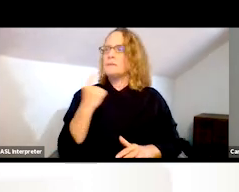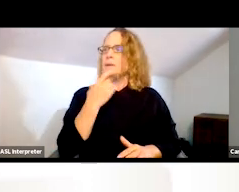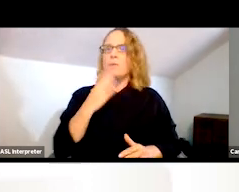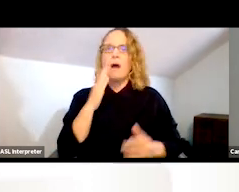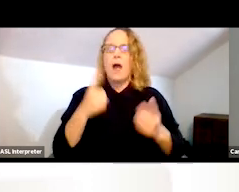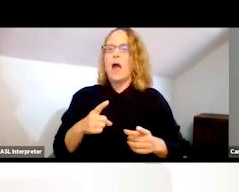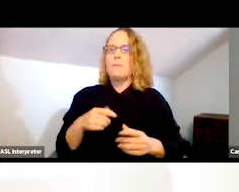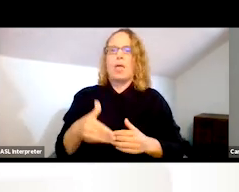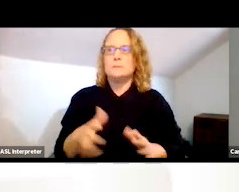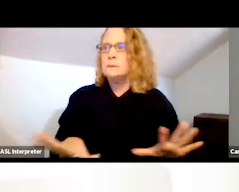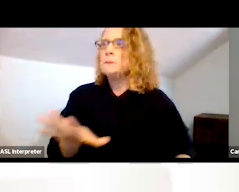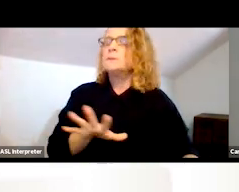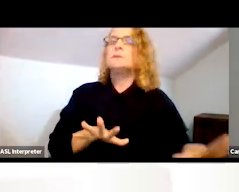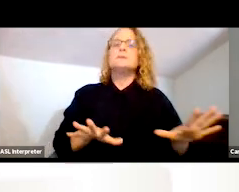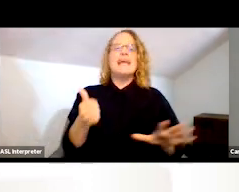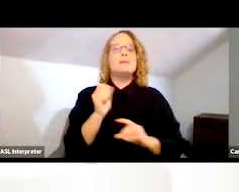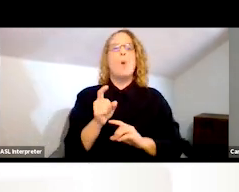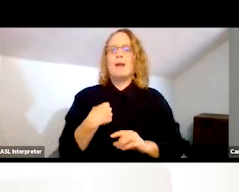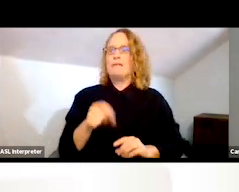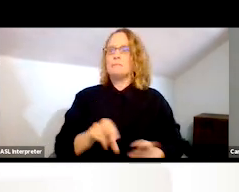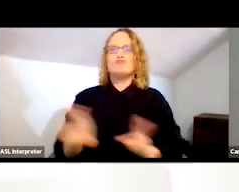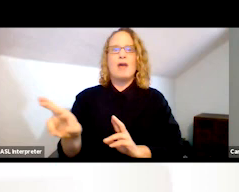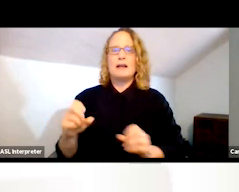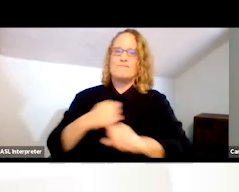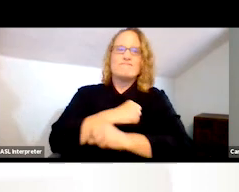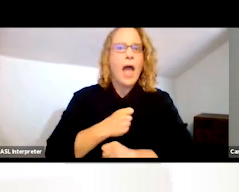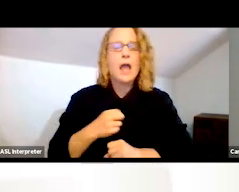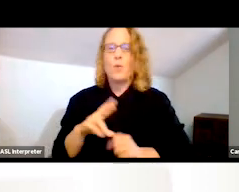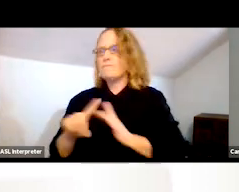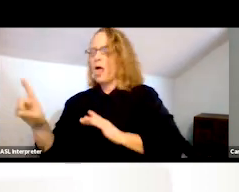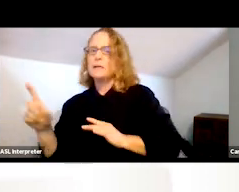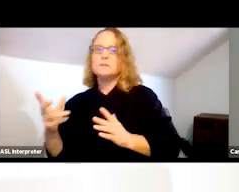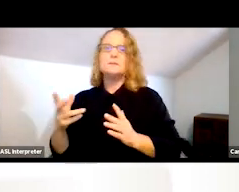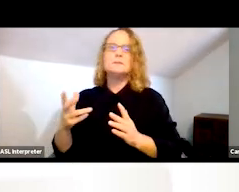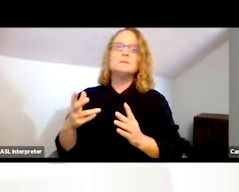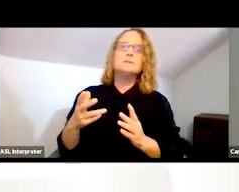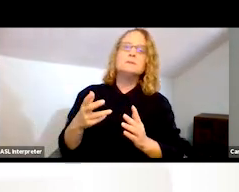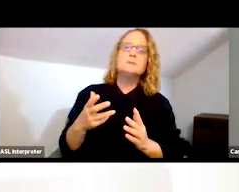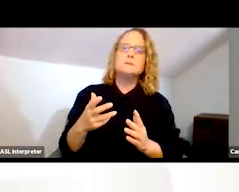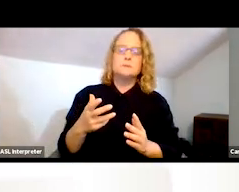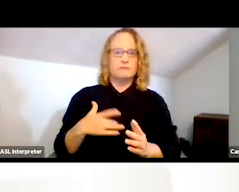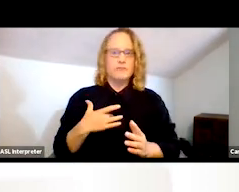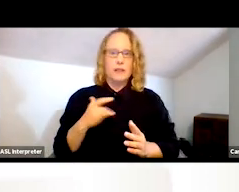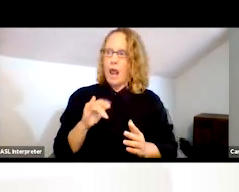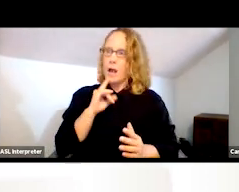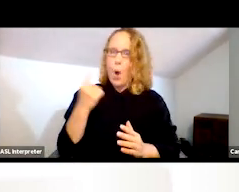to cope with the stress, to cope with the paranoia, to cope with the hyper-vigilance. That feeling, like I said,